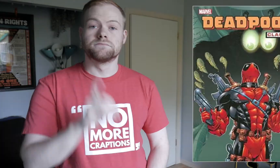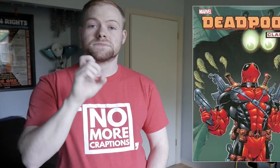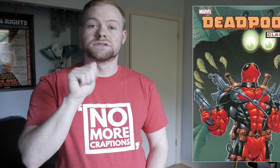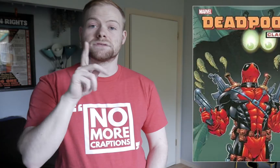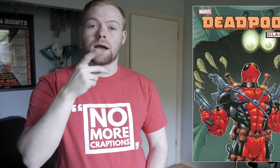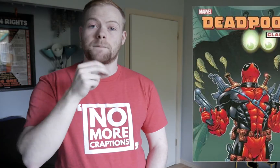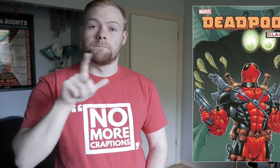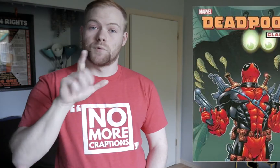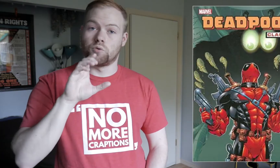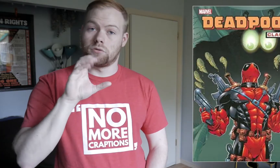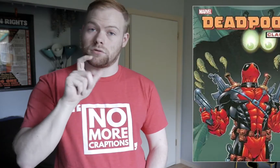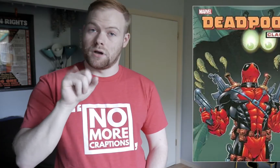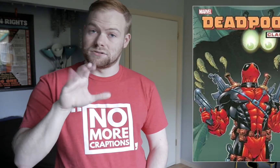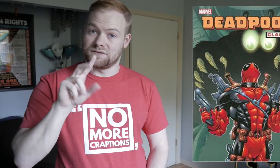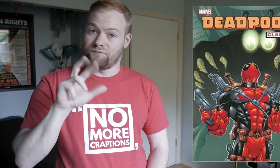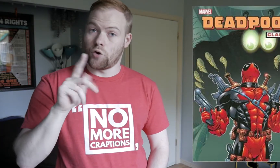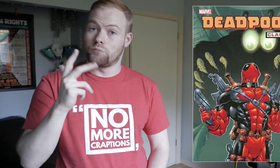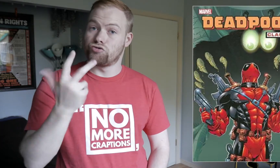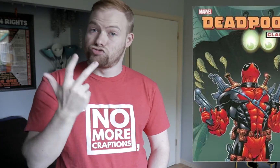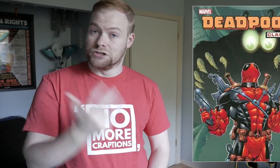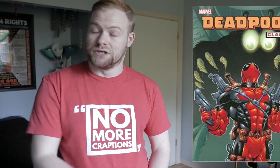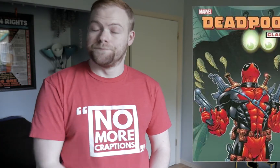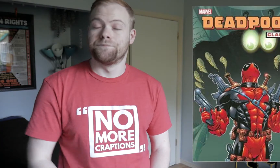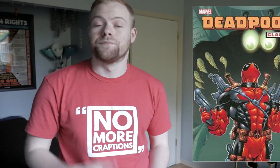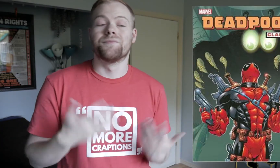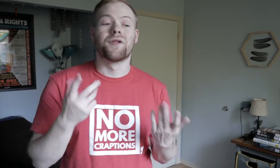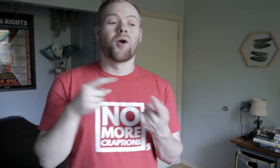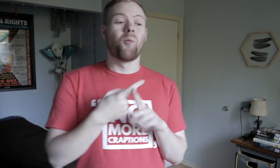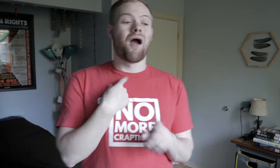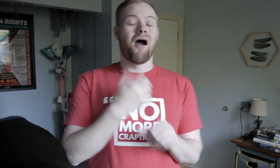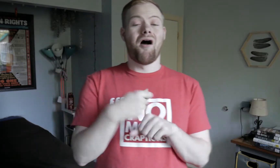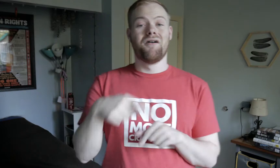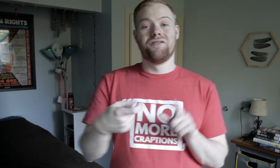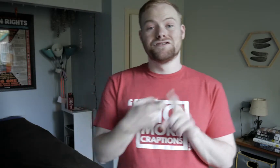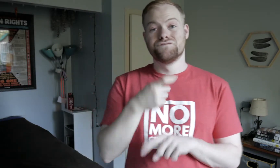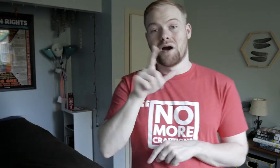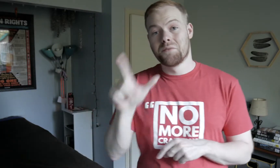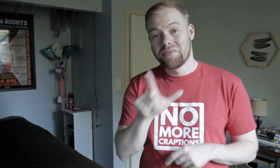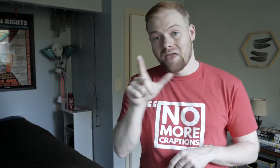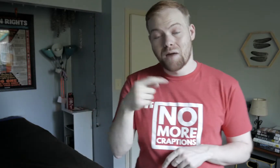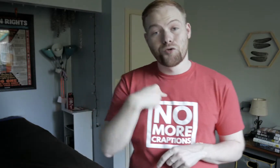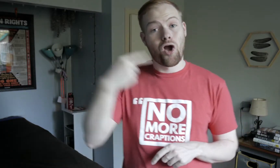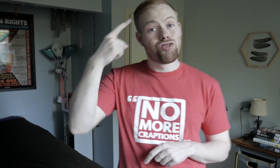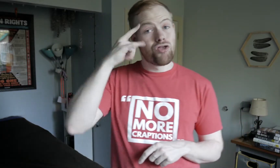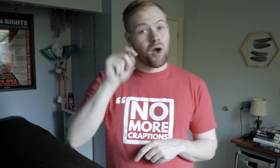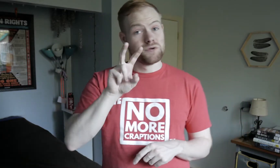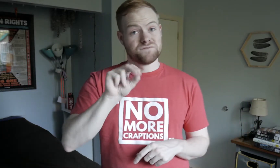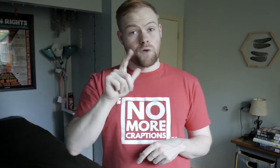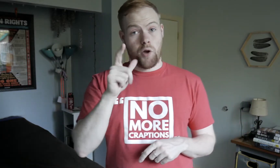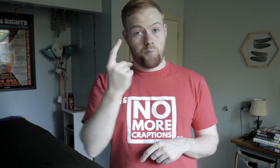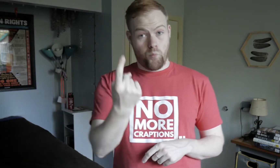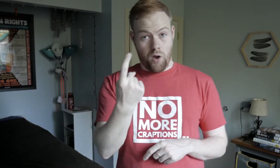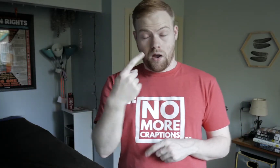Deadpool Classic Vol. 3. When I got this from the library, I thought it was Vol. 1.